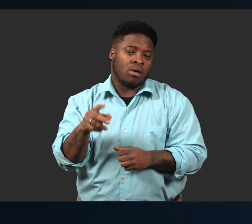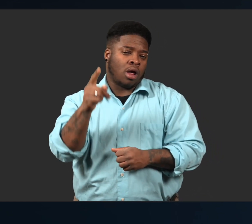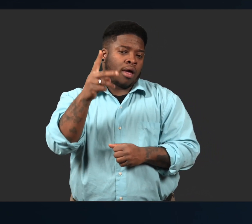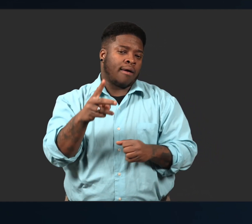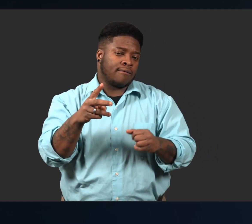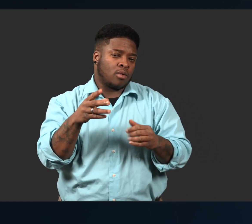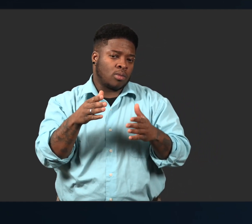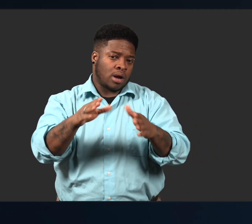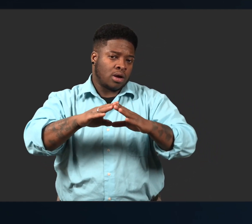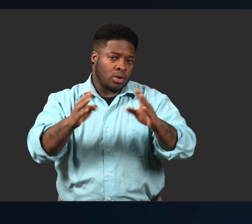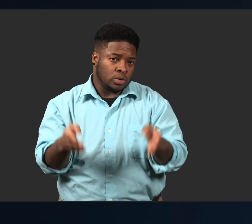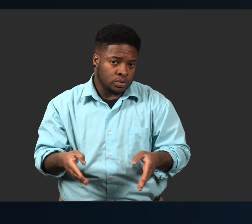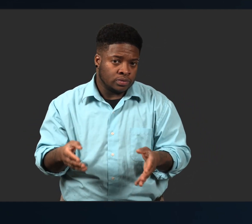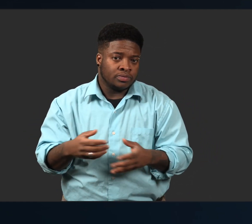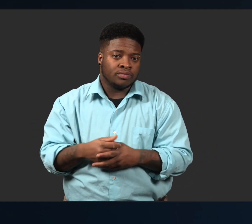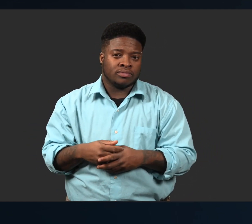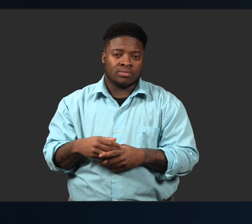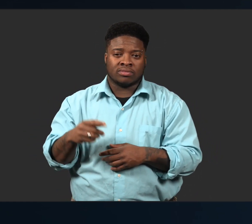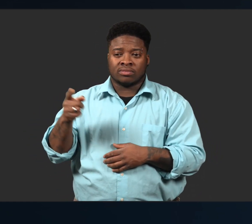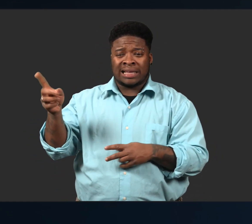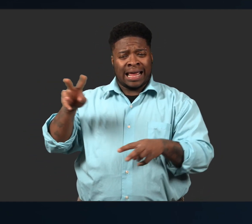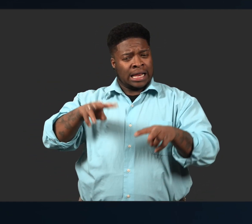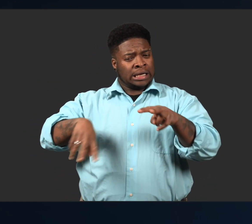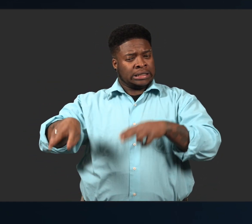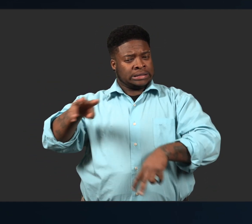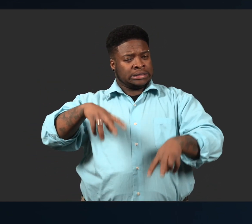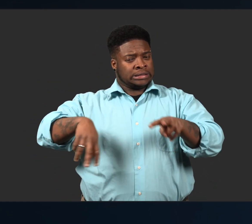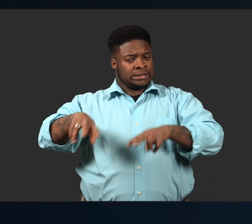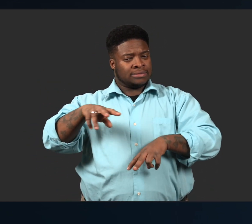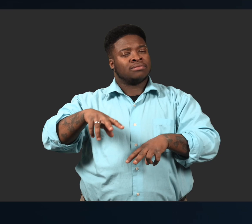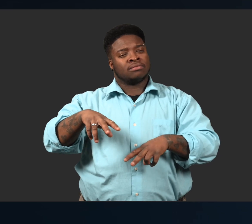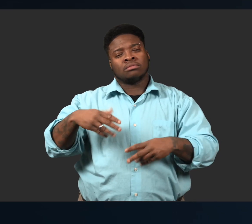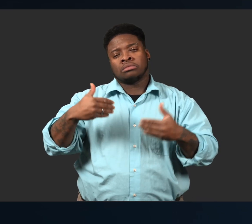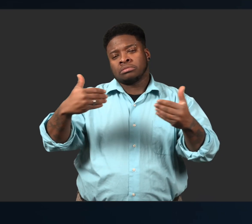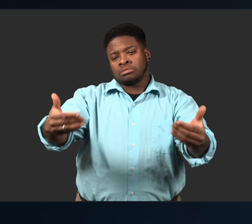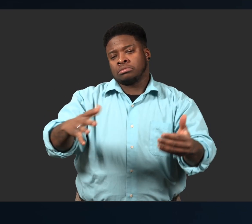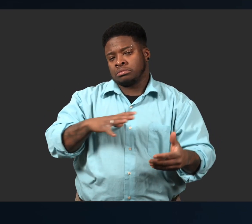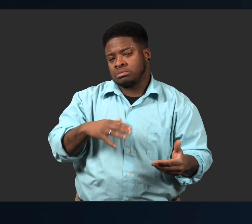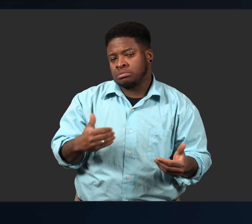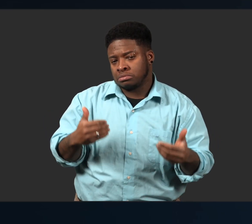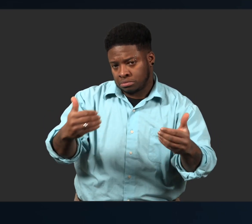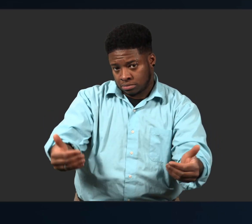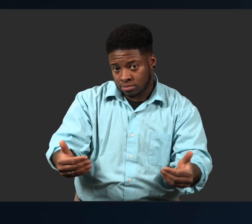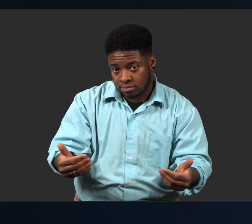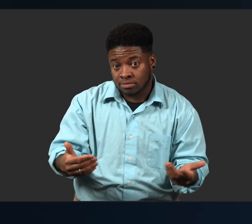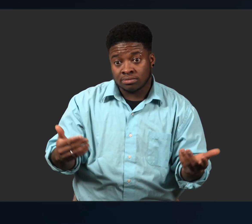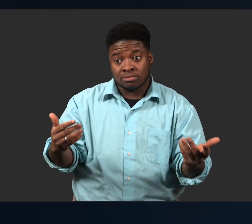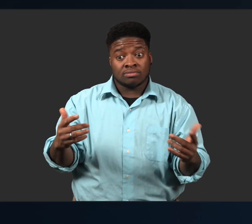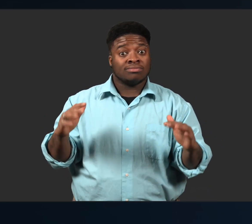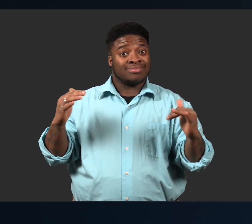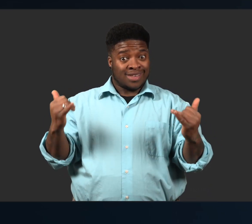Faced with these options, Alice chooses to move in to a halfway house.